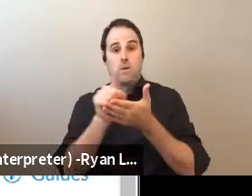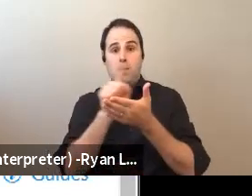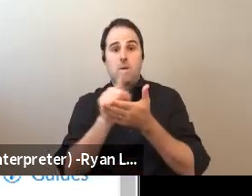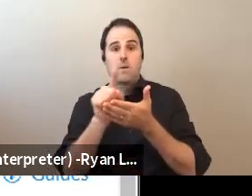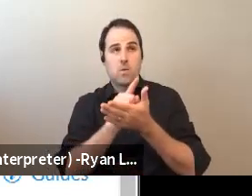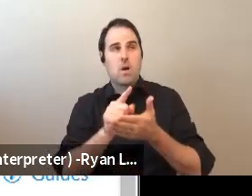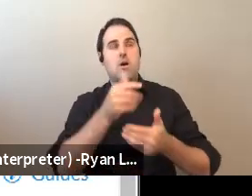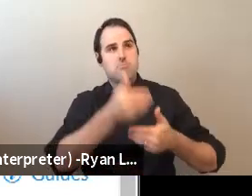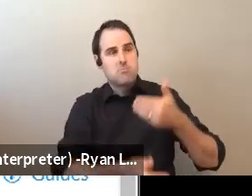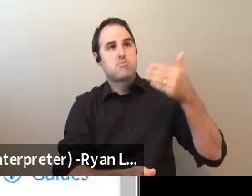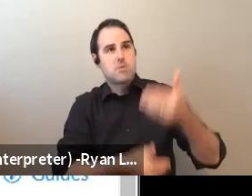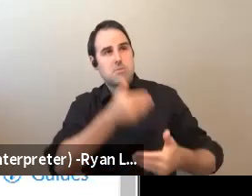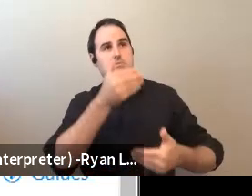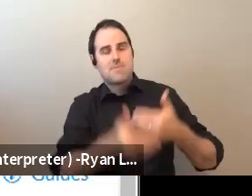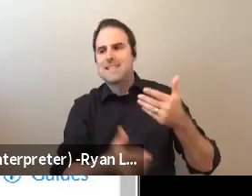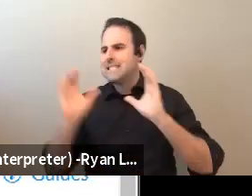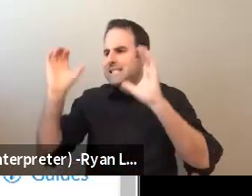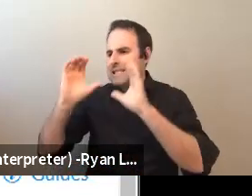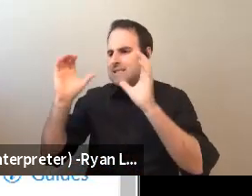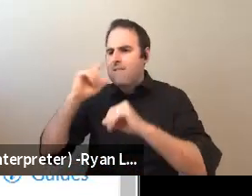Sally Potter: When you're looking for materials that that that you know